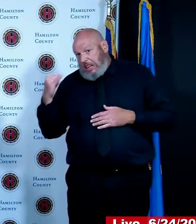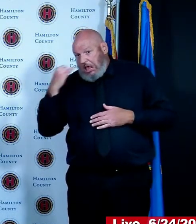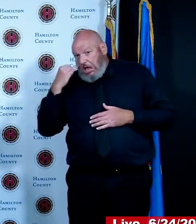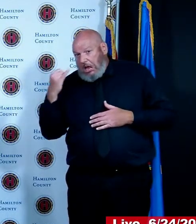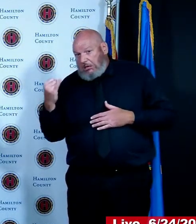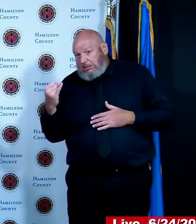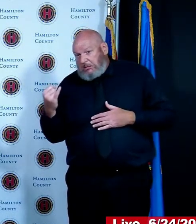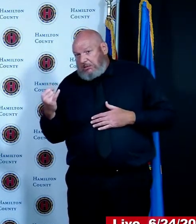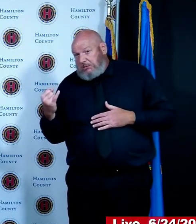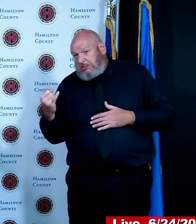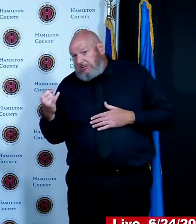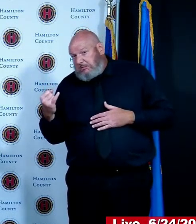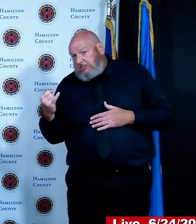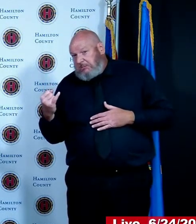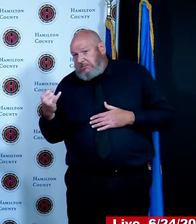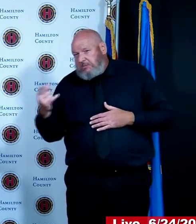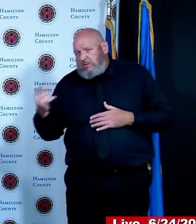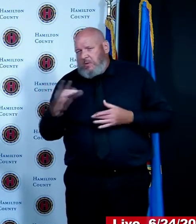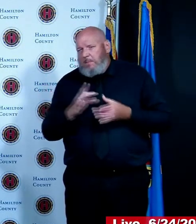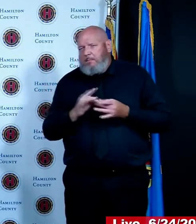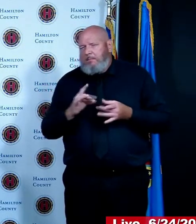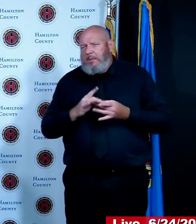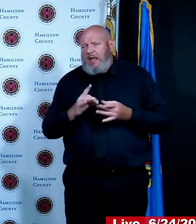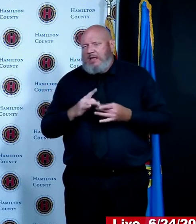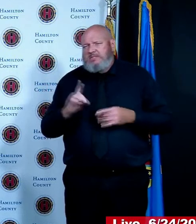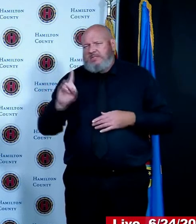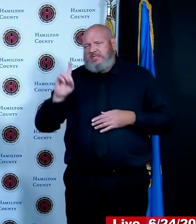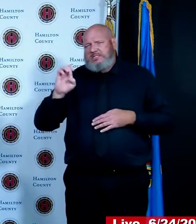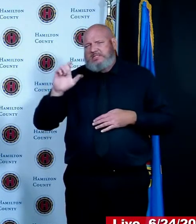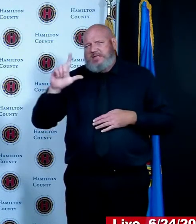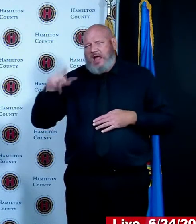in Delhi in the 45238 that it was the nursing home but